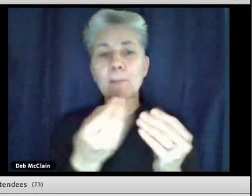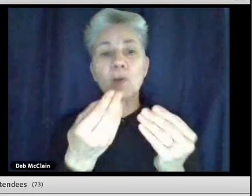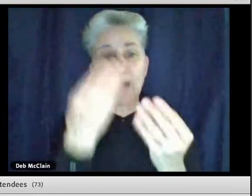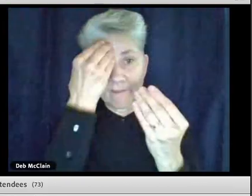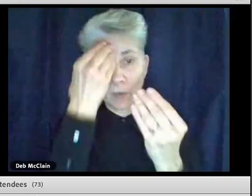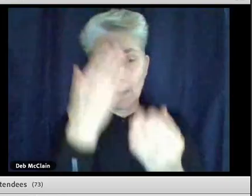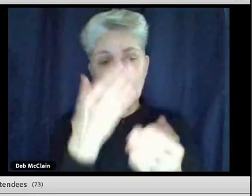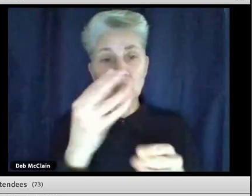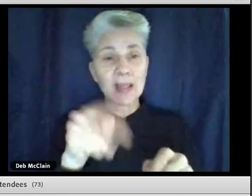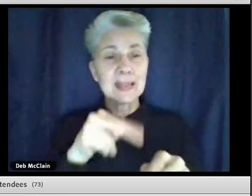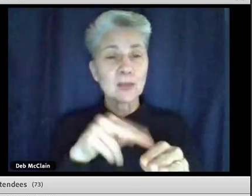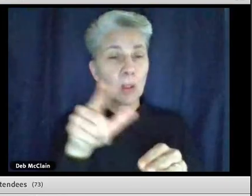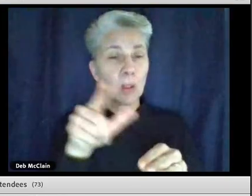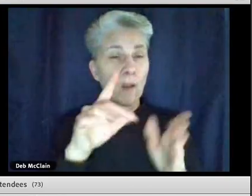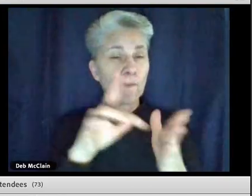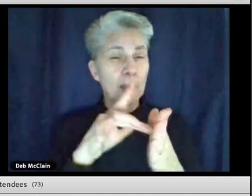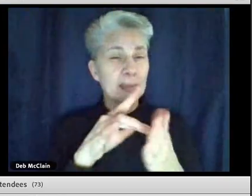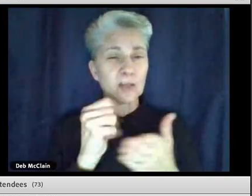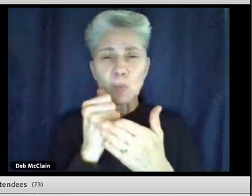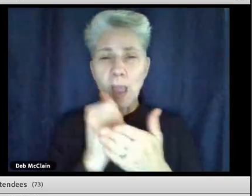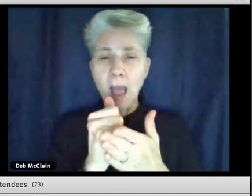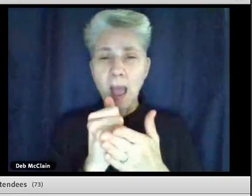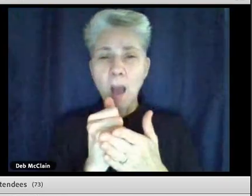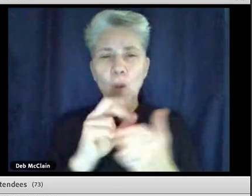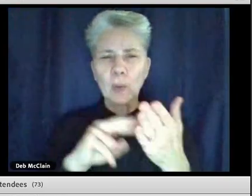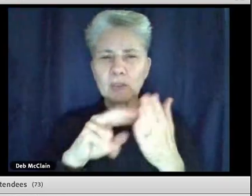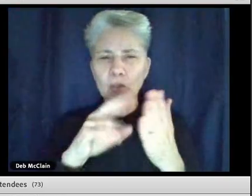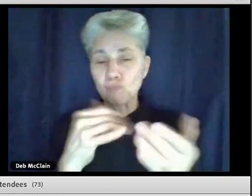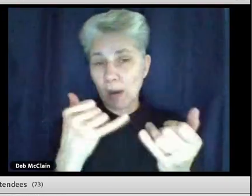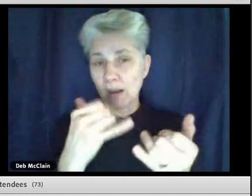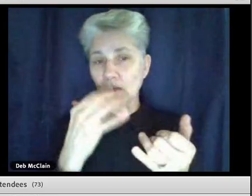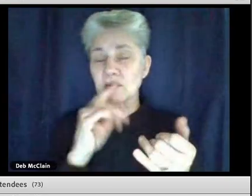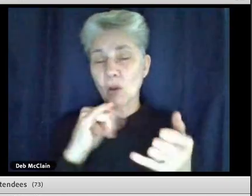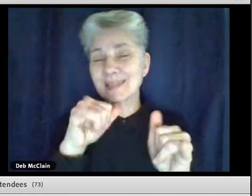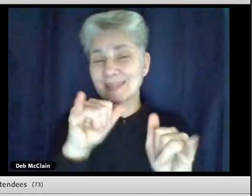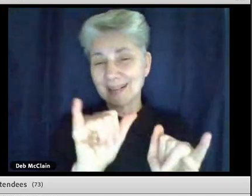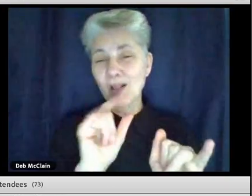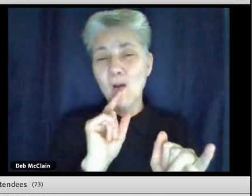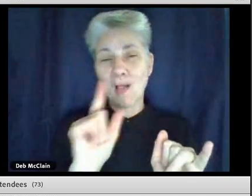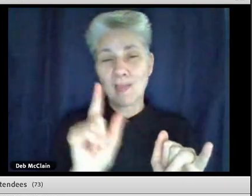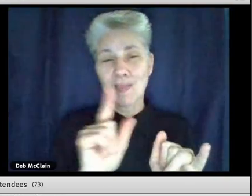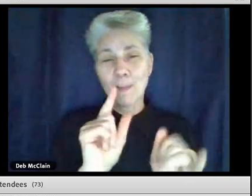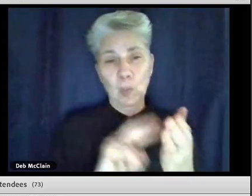and they can also provide information to the National Library of Medicine to support your researchers right now